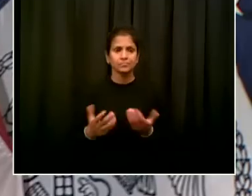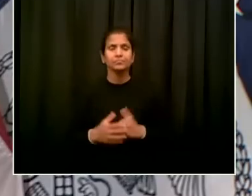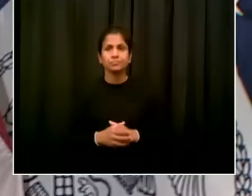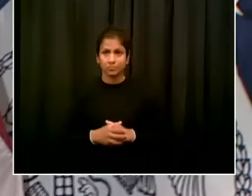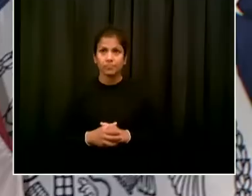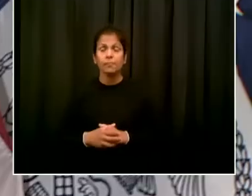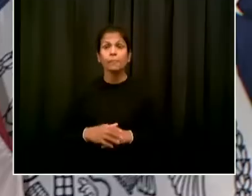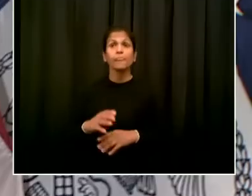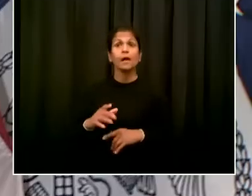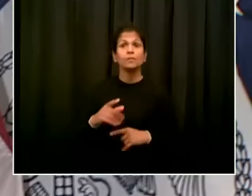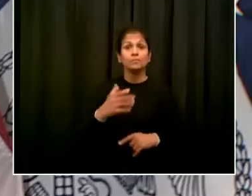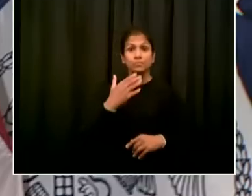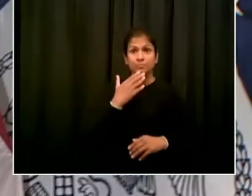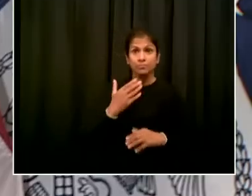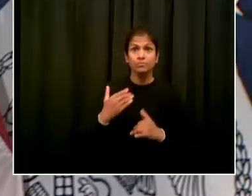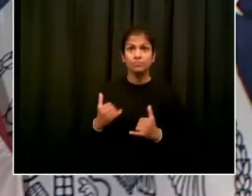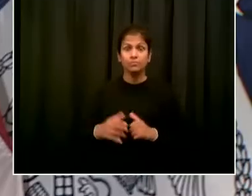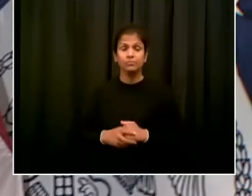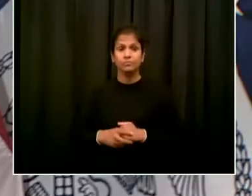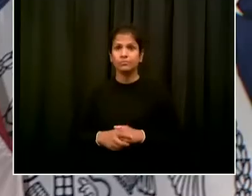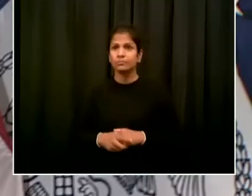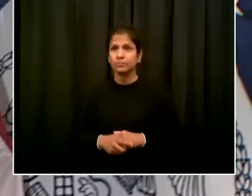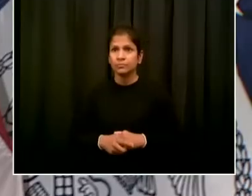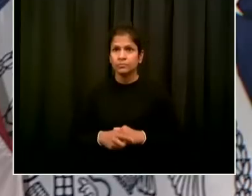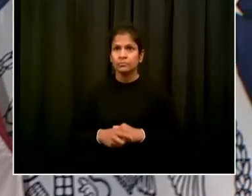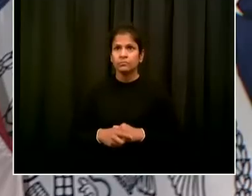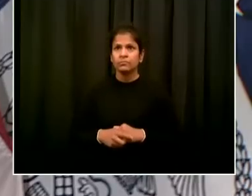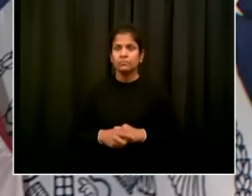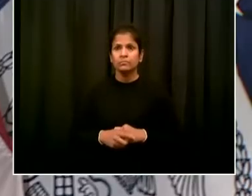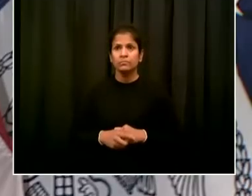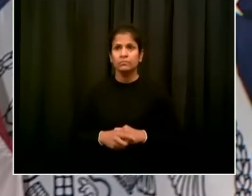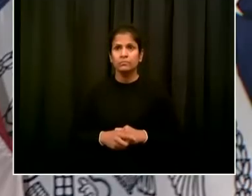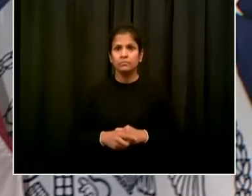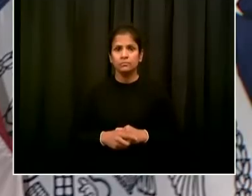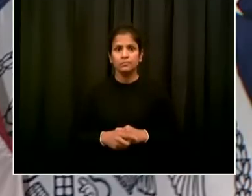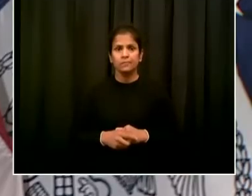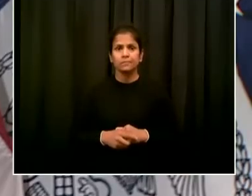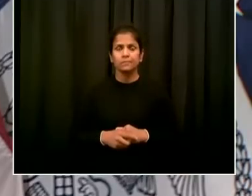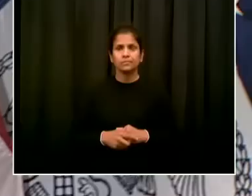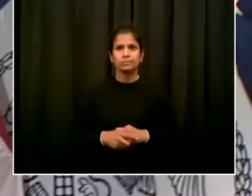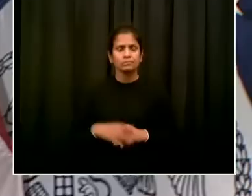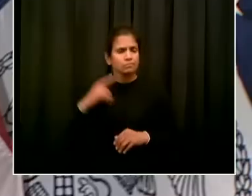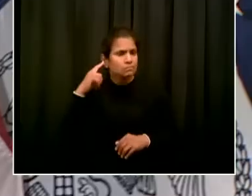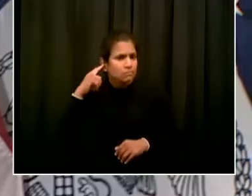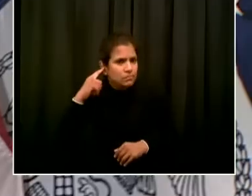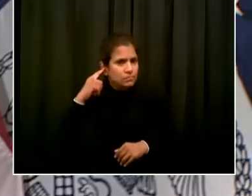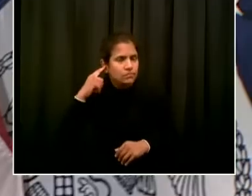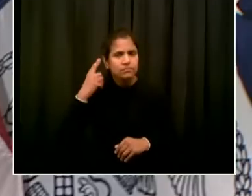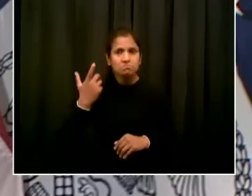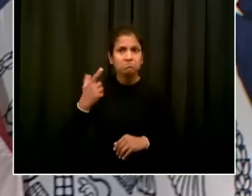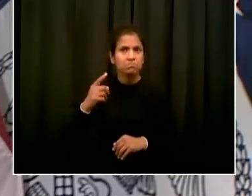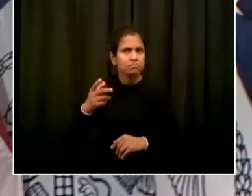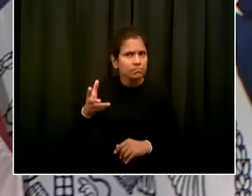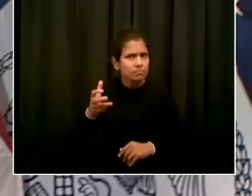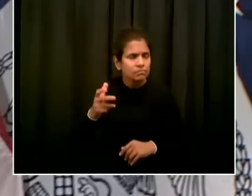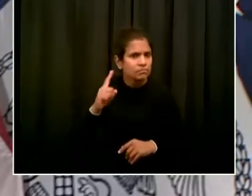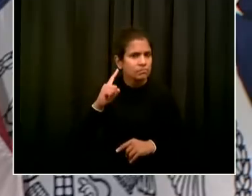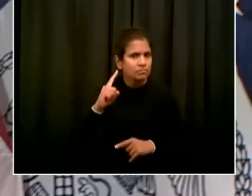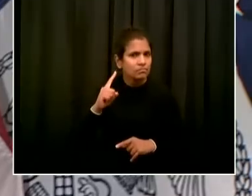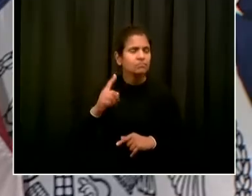HOW ARE YOU? Reporter: I AM GOOD.D. SO THAT WE UNDERSTANN D THAT'S